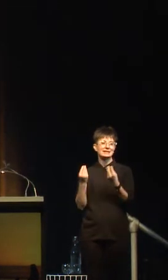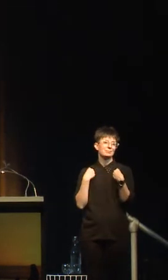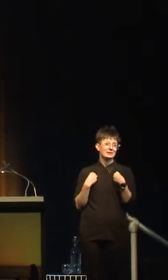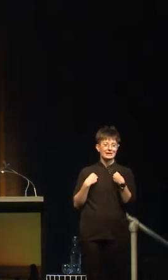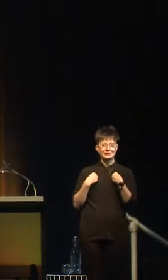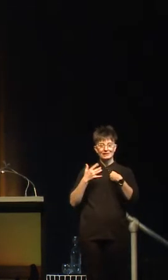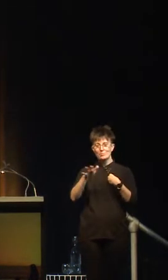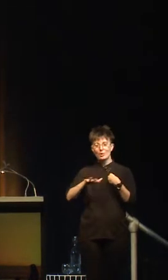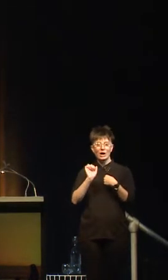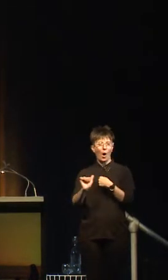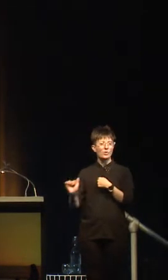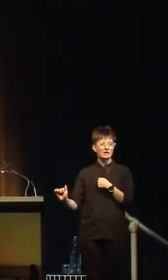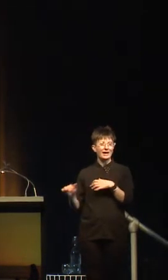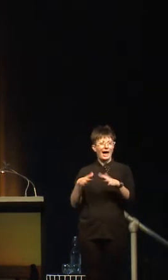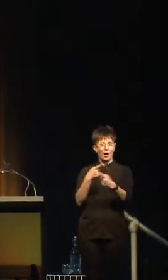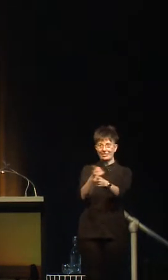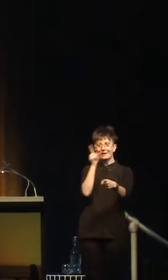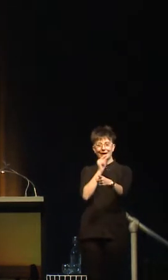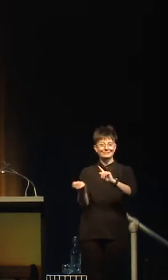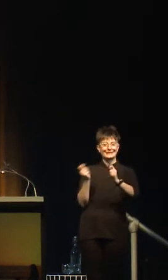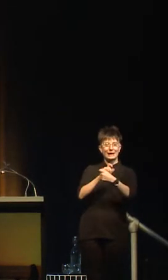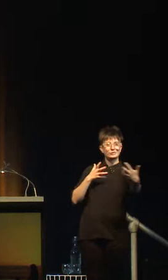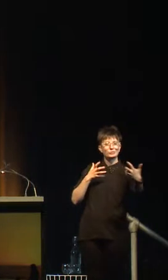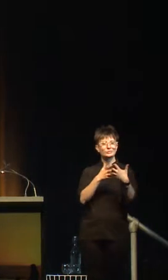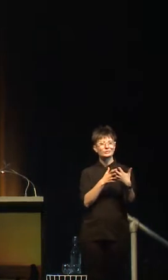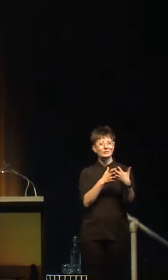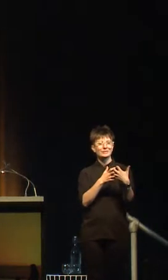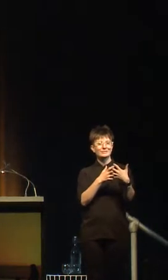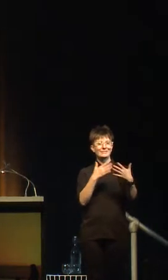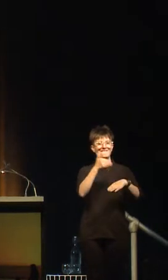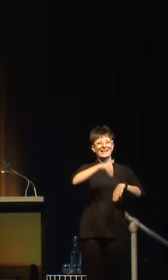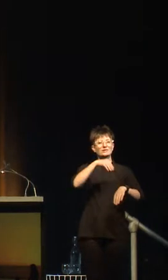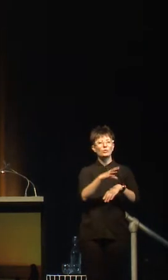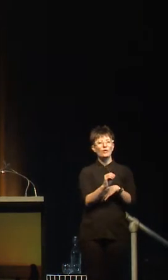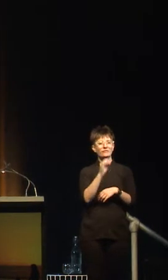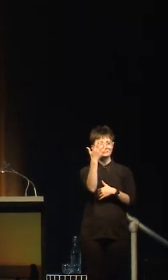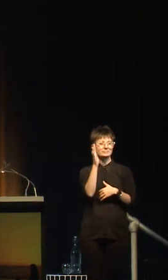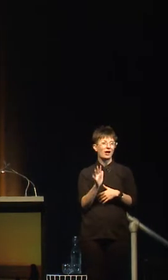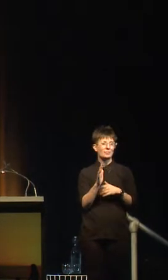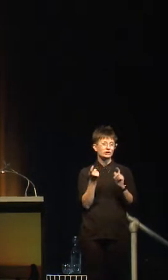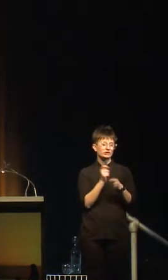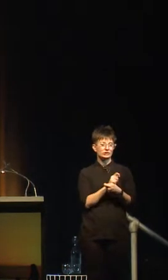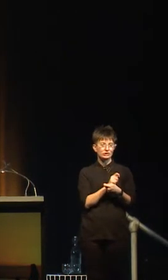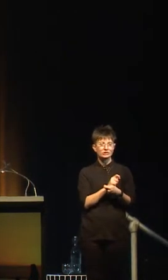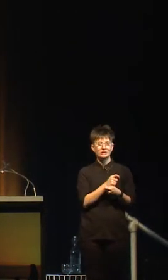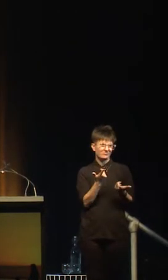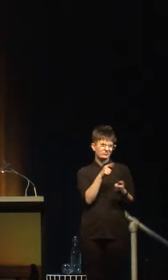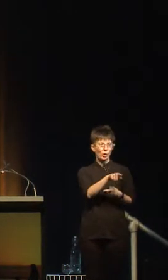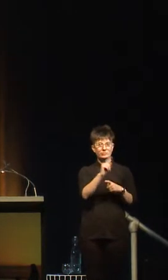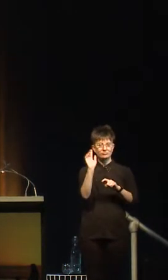the effects of climate change. In other words, those increasingly severe floods and fires and droughts and storms. So that's what the bill does. It creates a